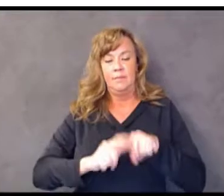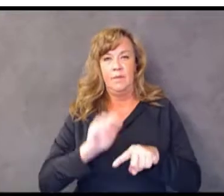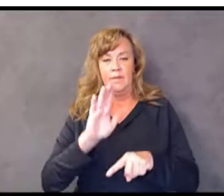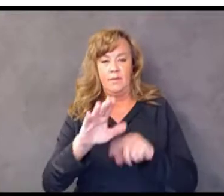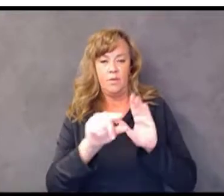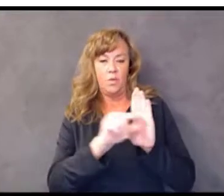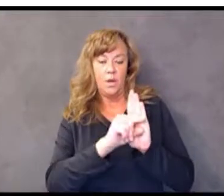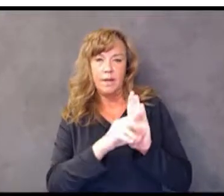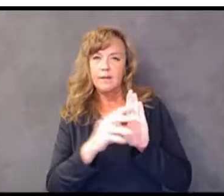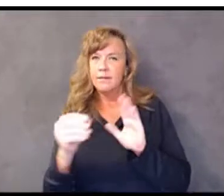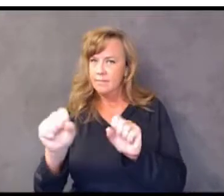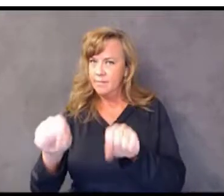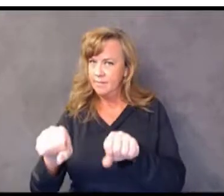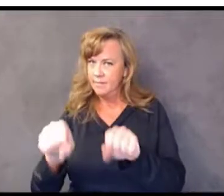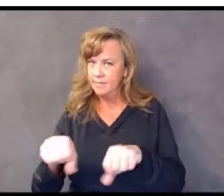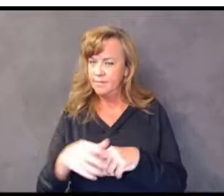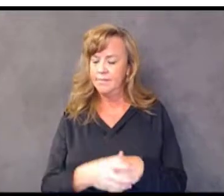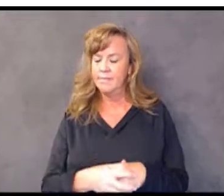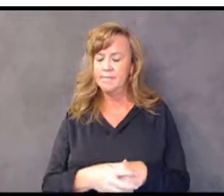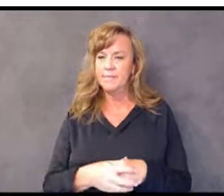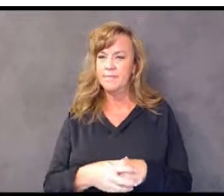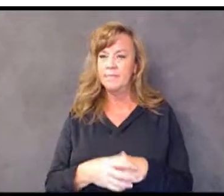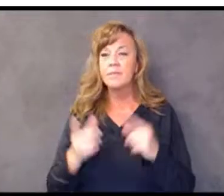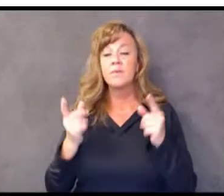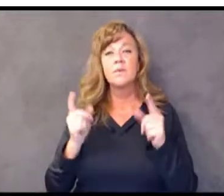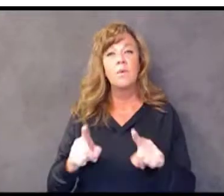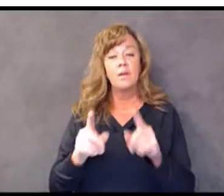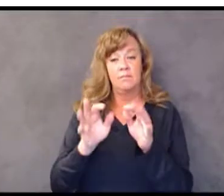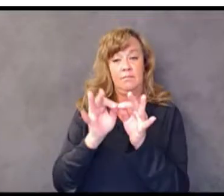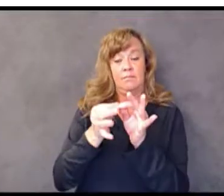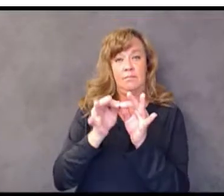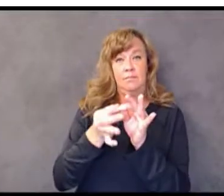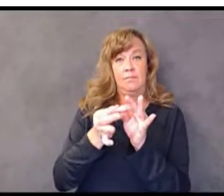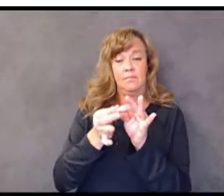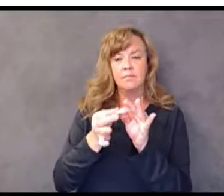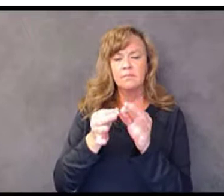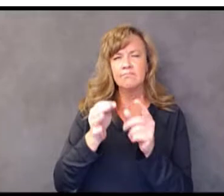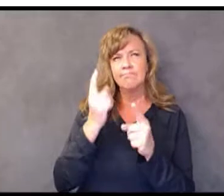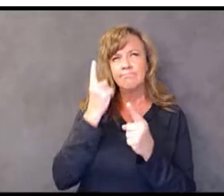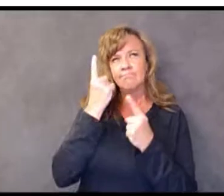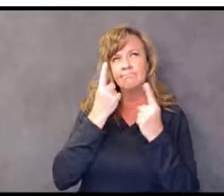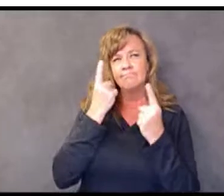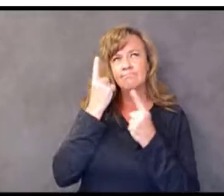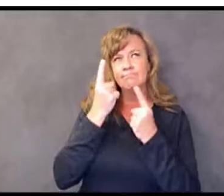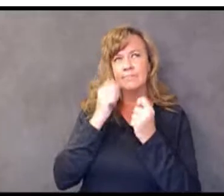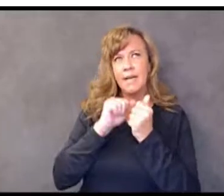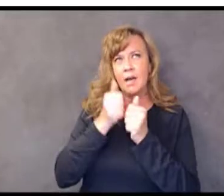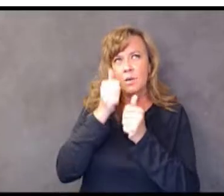When interpreting the vocabulary, thought should be put into each word to ensure, when